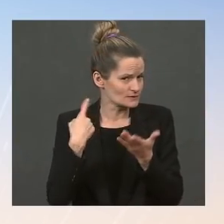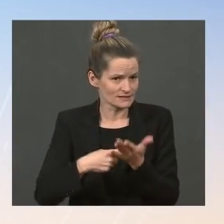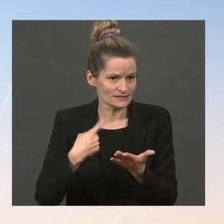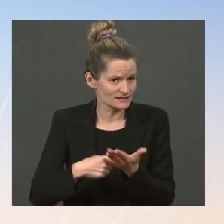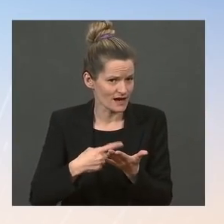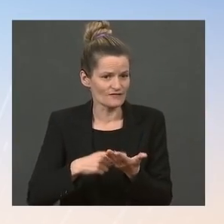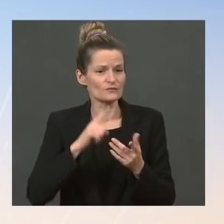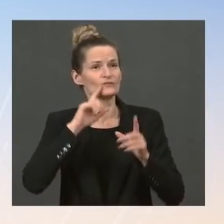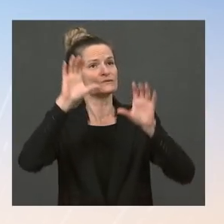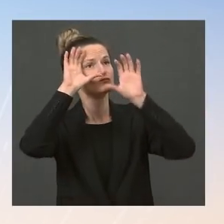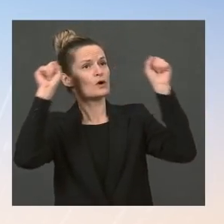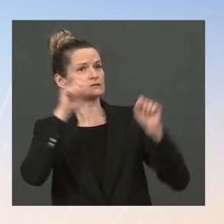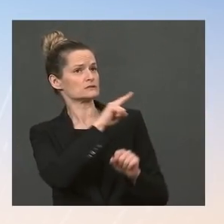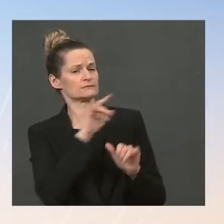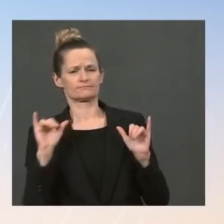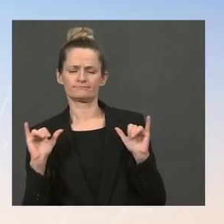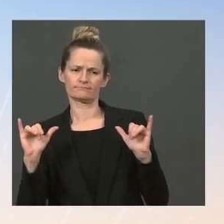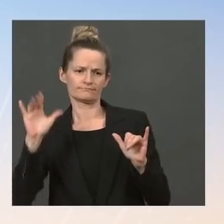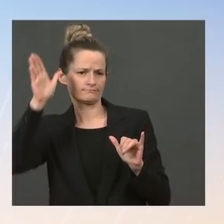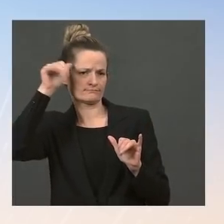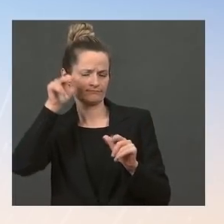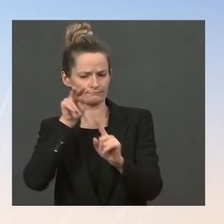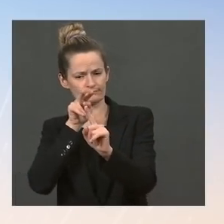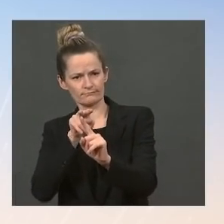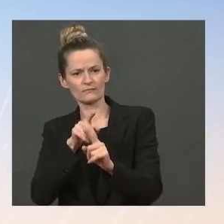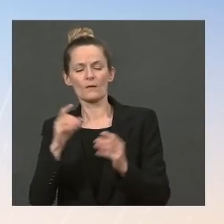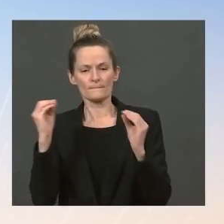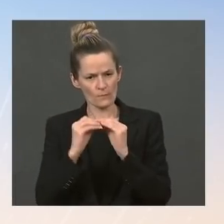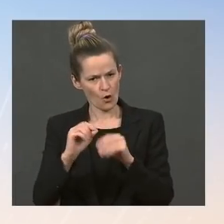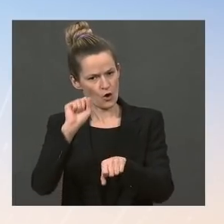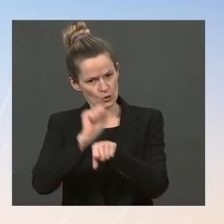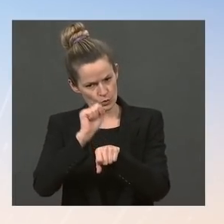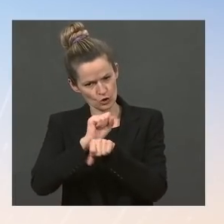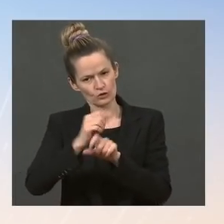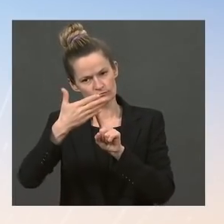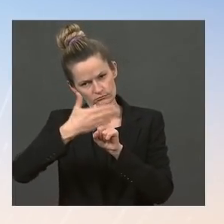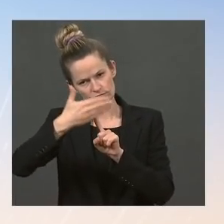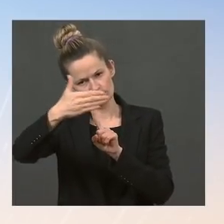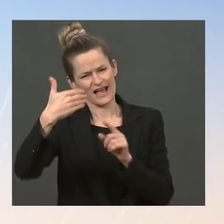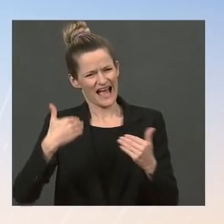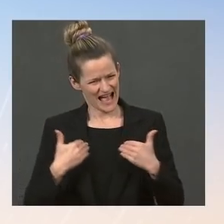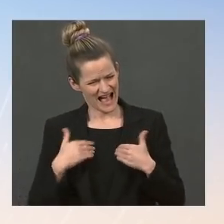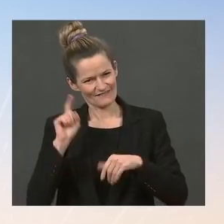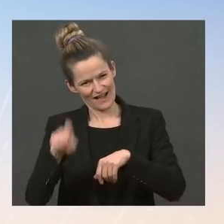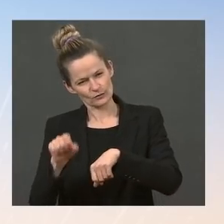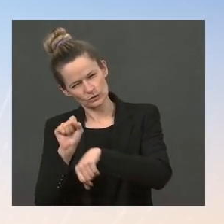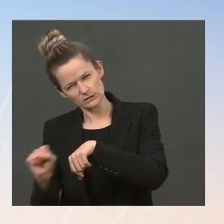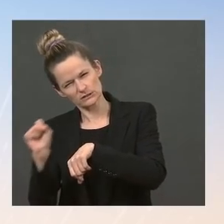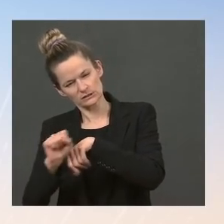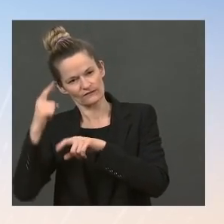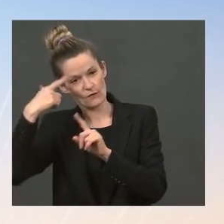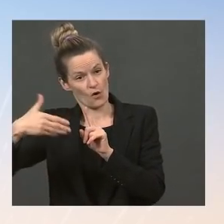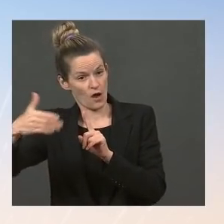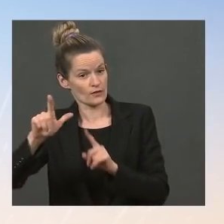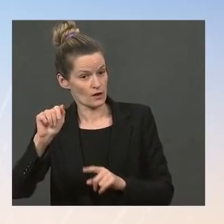in the President's view, to get this passed. Go ahead. The Press: Will you give us any readout or update from the President's meetings with Senators Sinema and Manchin